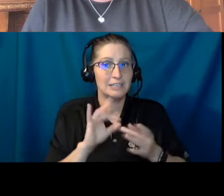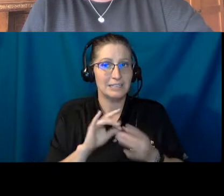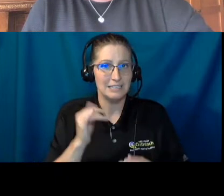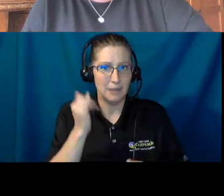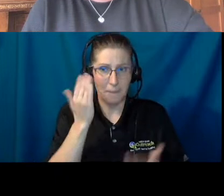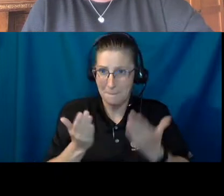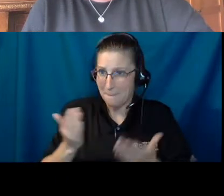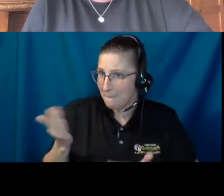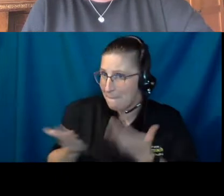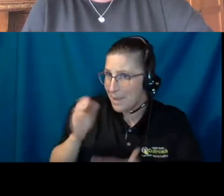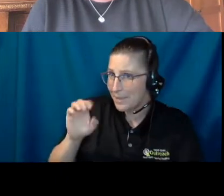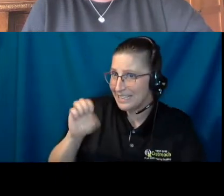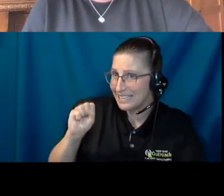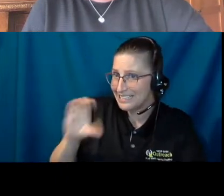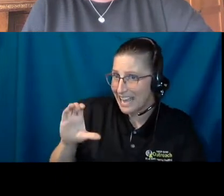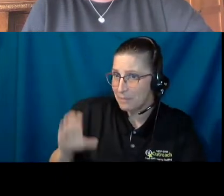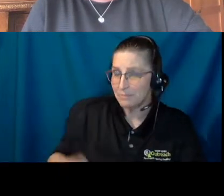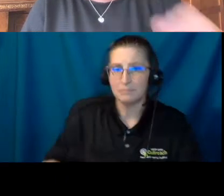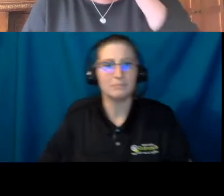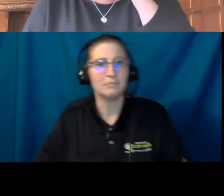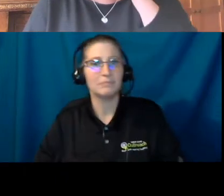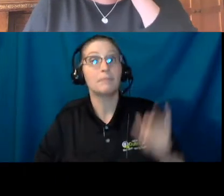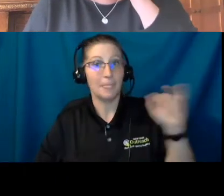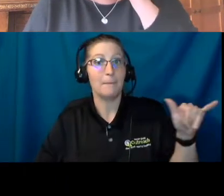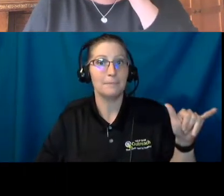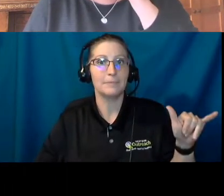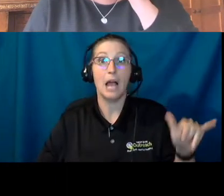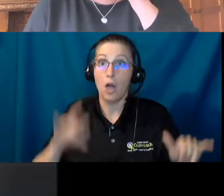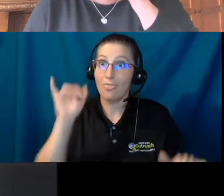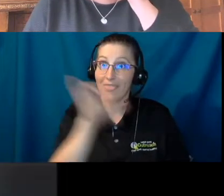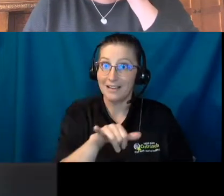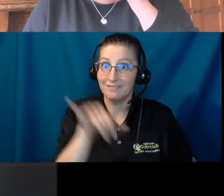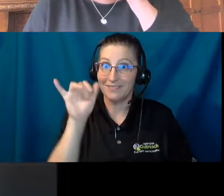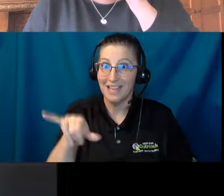Julie Maier: I'm so sorry everyone. Okay, I think that was it Okay, so I'm actually